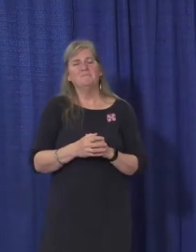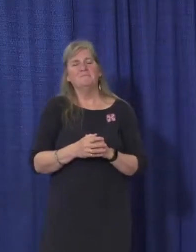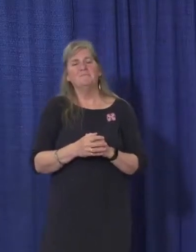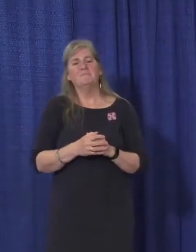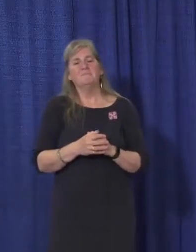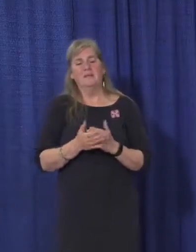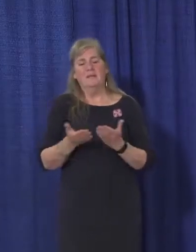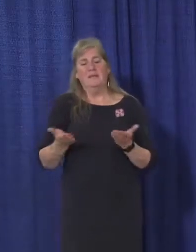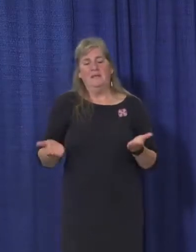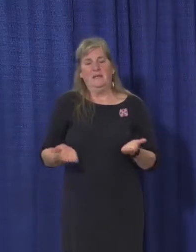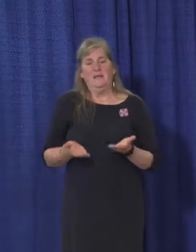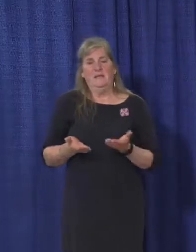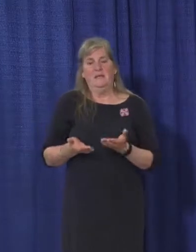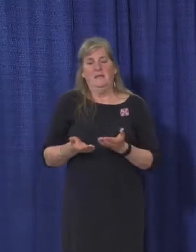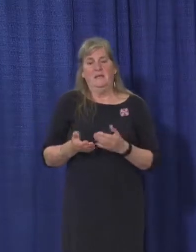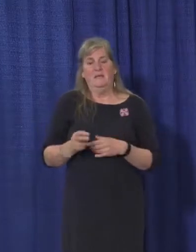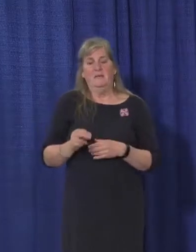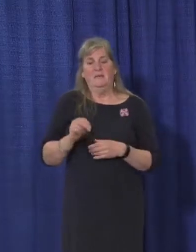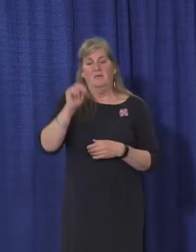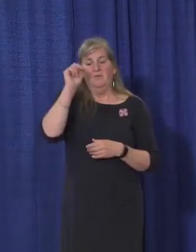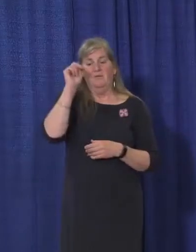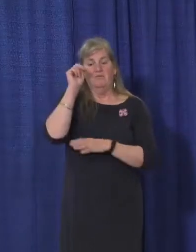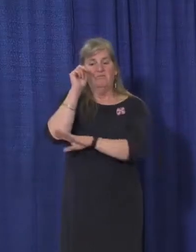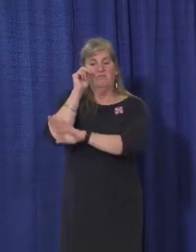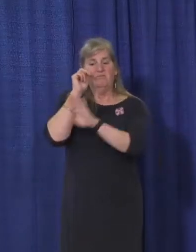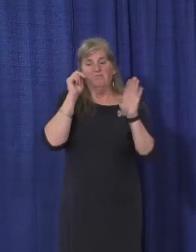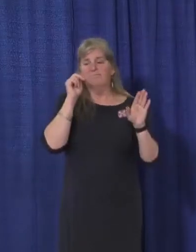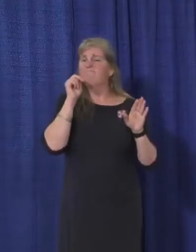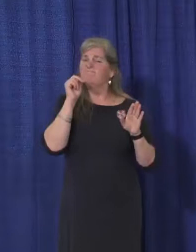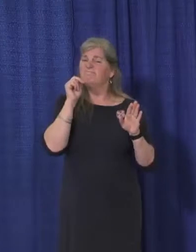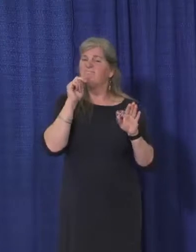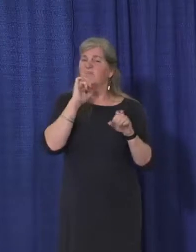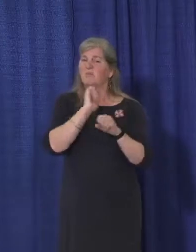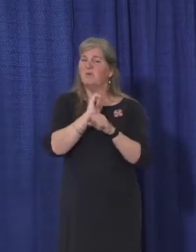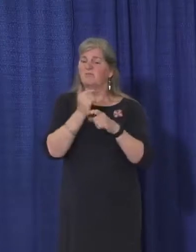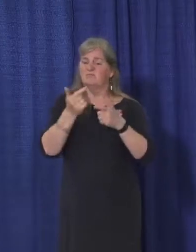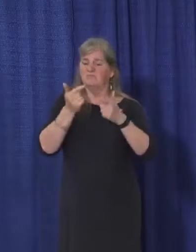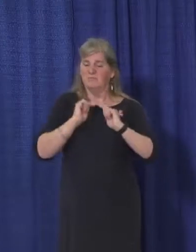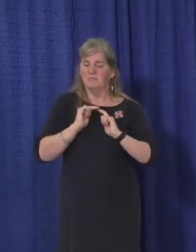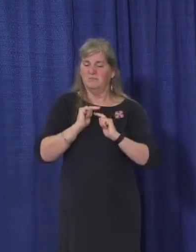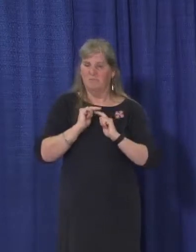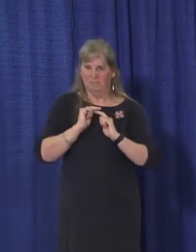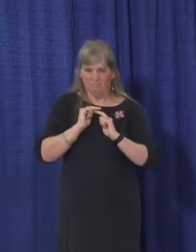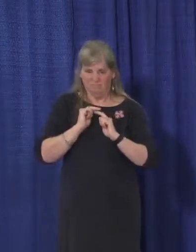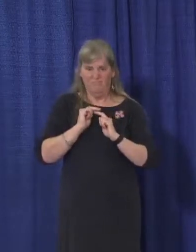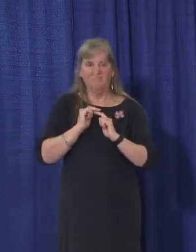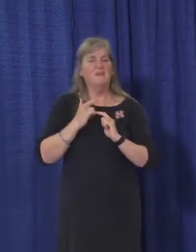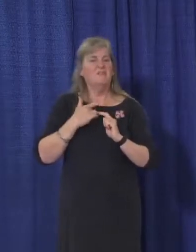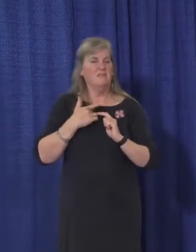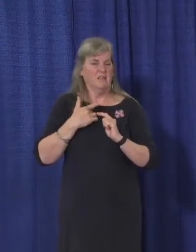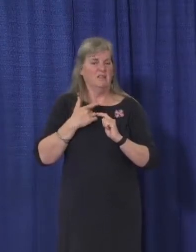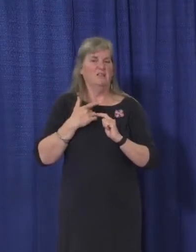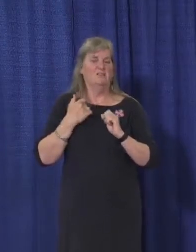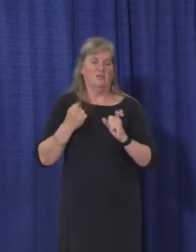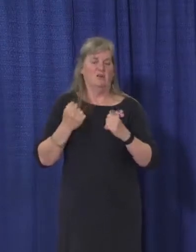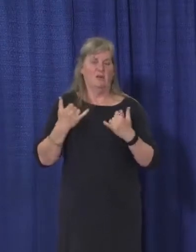We in the North are not immune. Right now we feel the brunt of aggression.